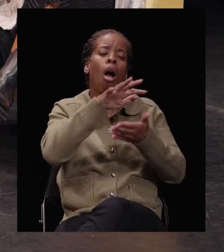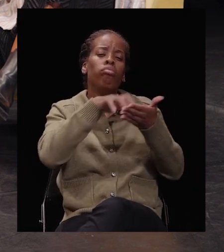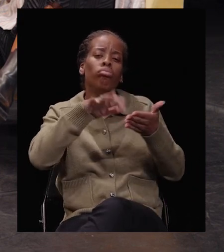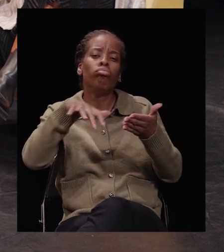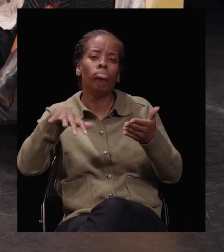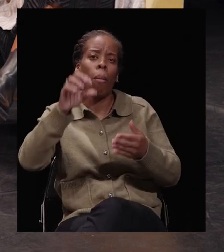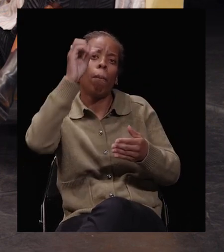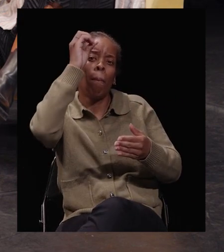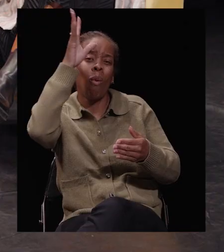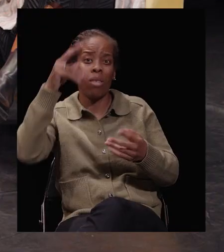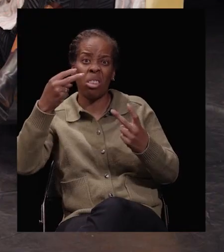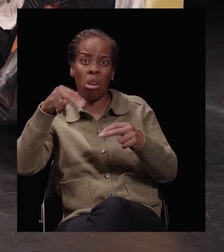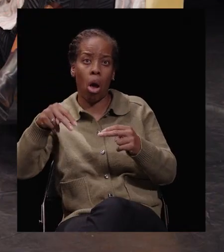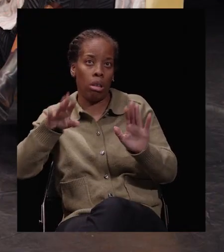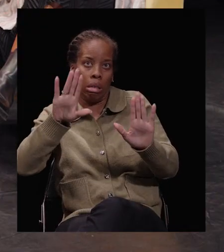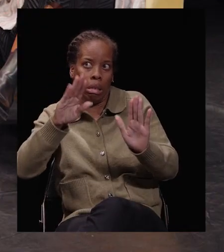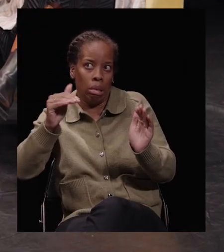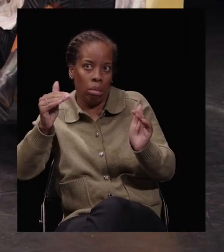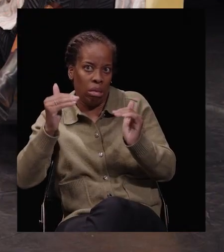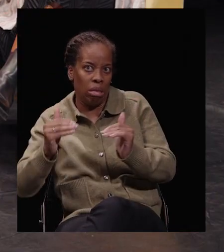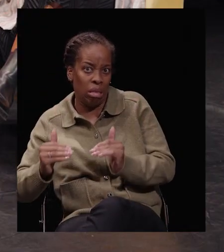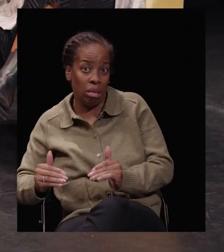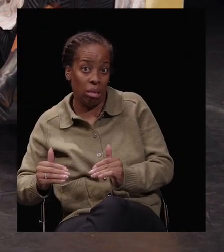Like, so for me, I had like an artistic career